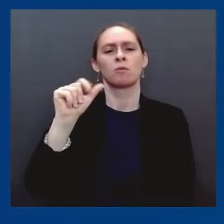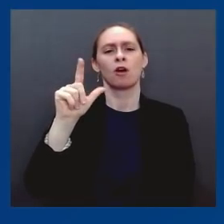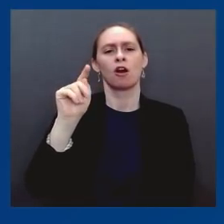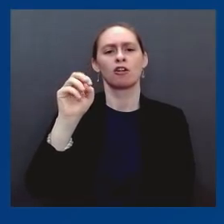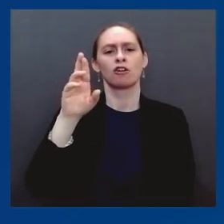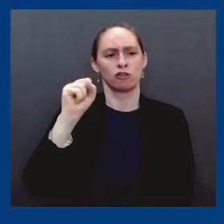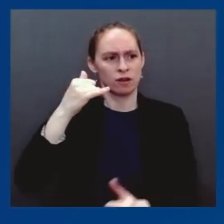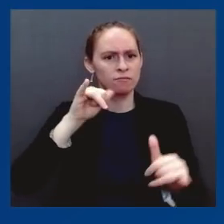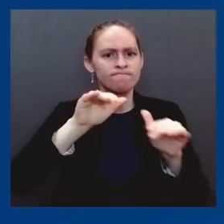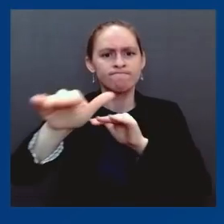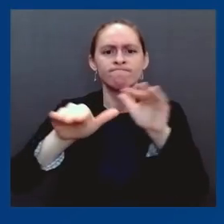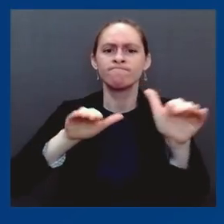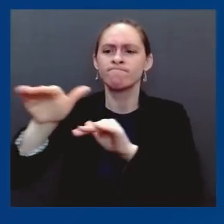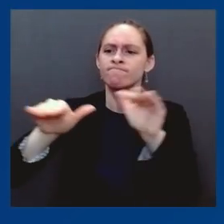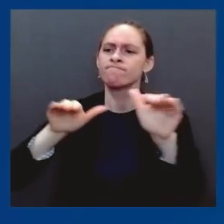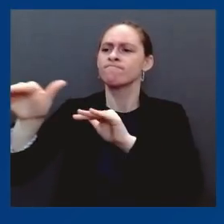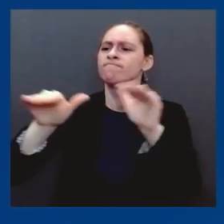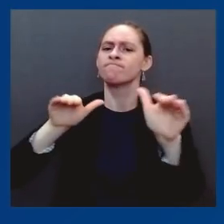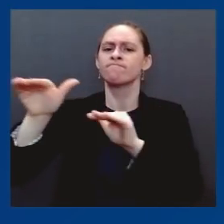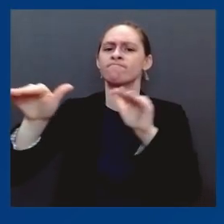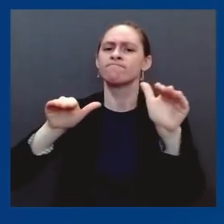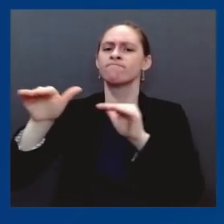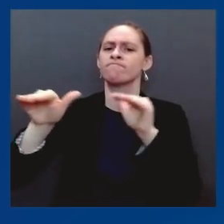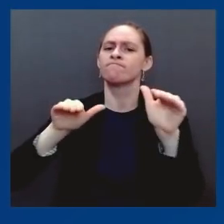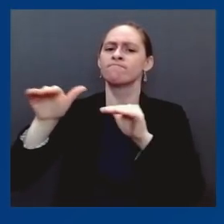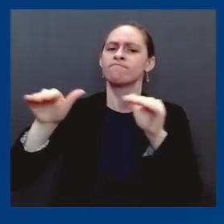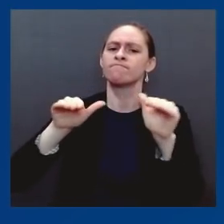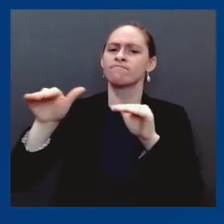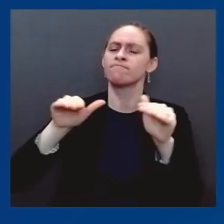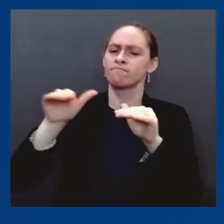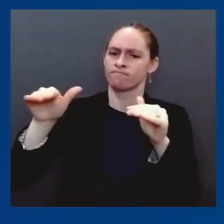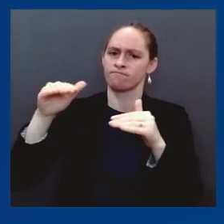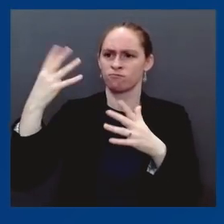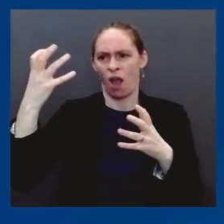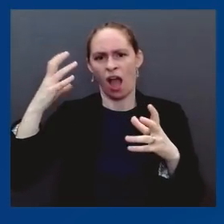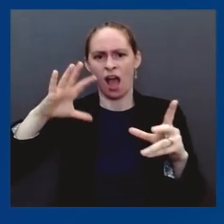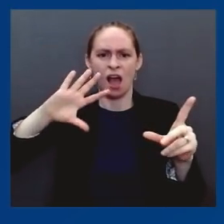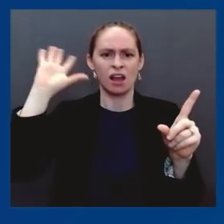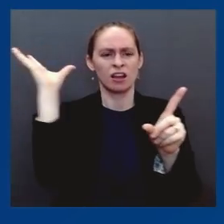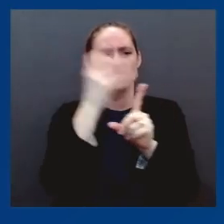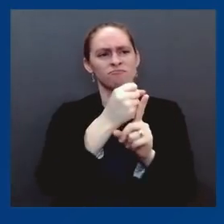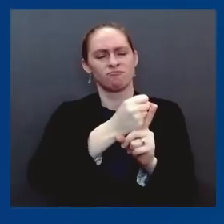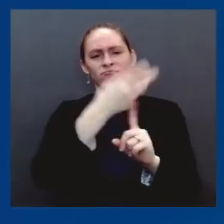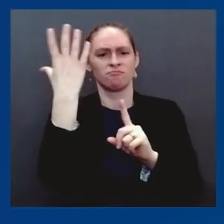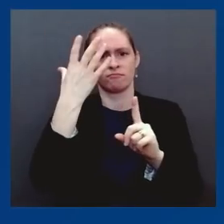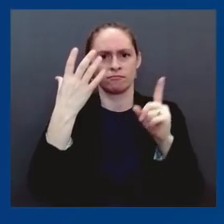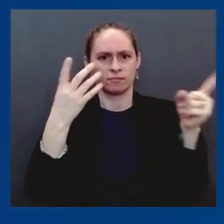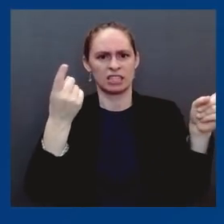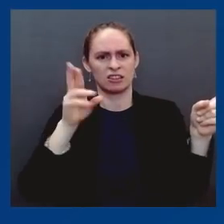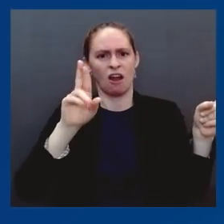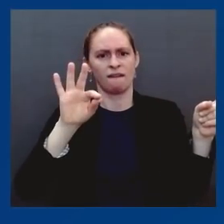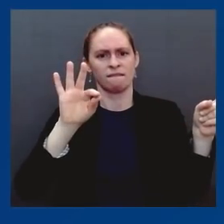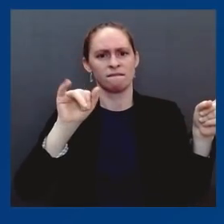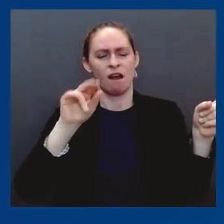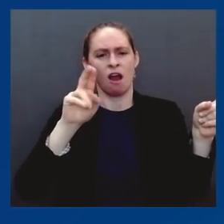take "the kill shot." And then this was backed up by Steve Bannon. We've had Lara Logan say to her followers